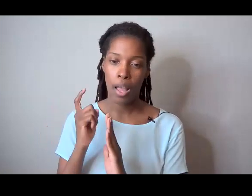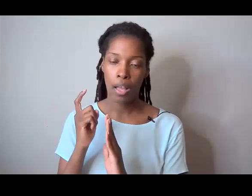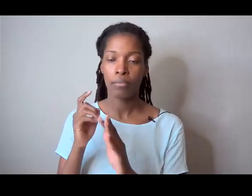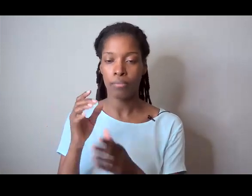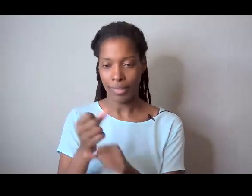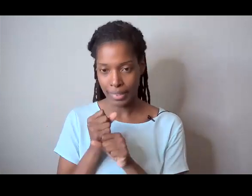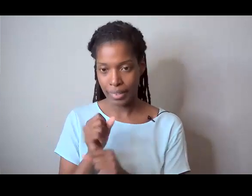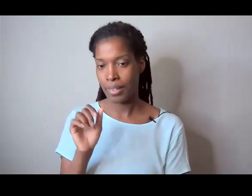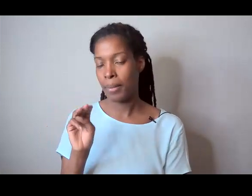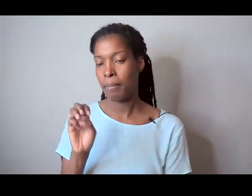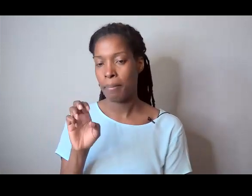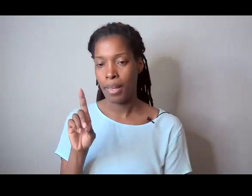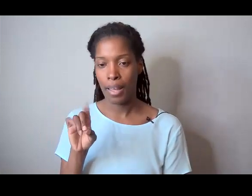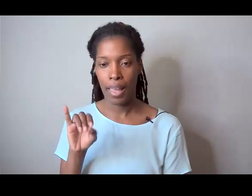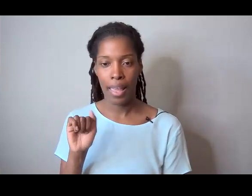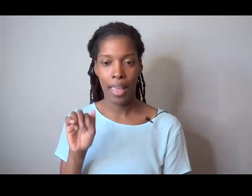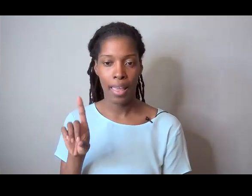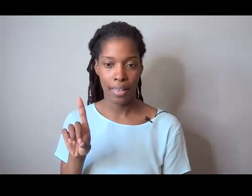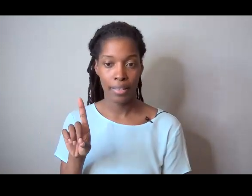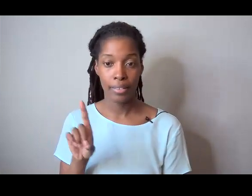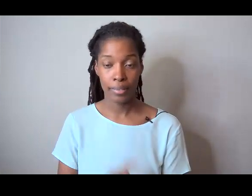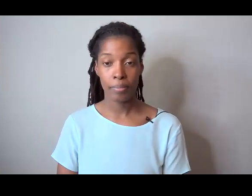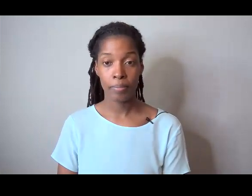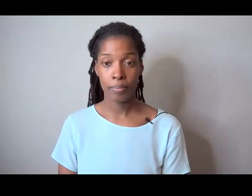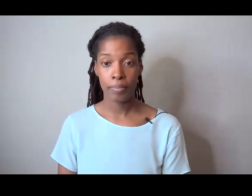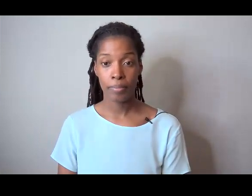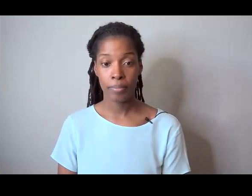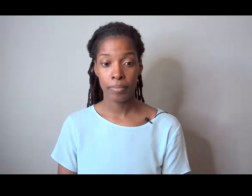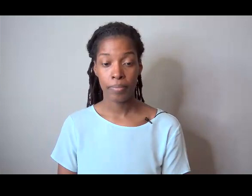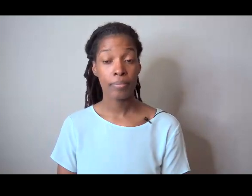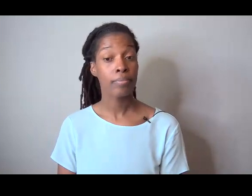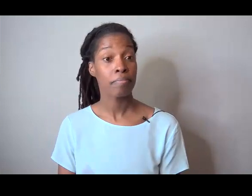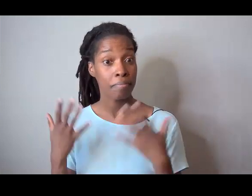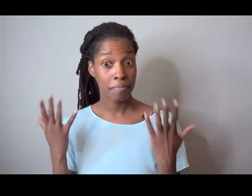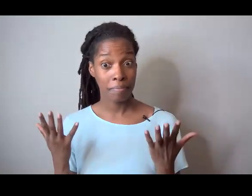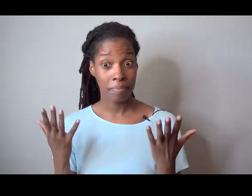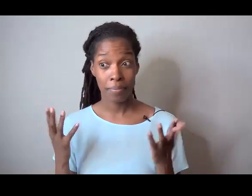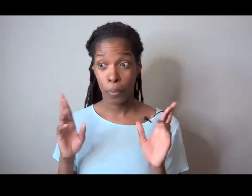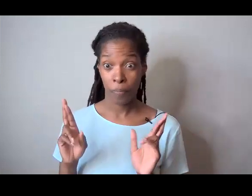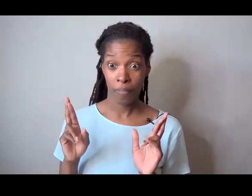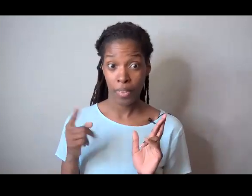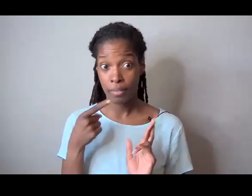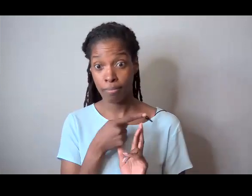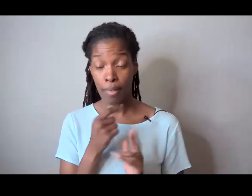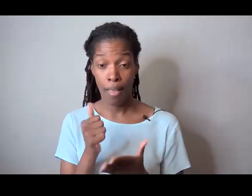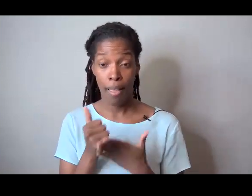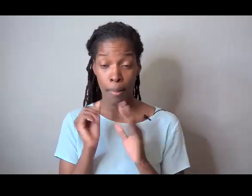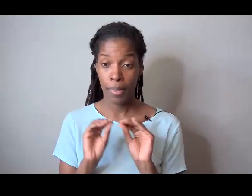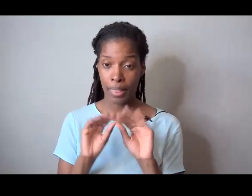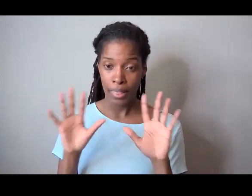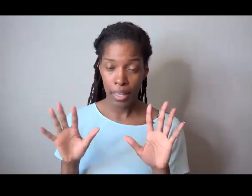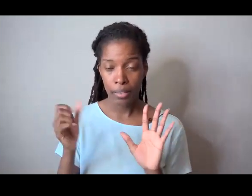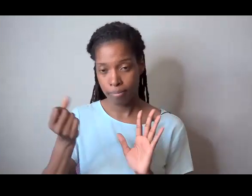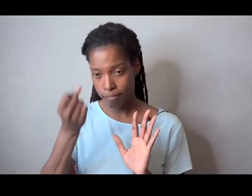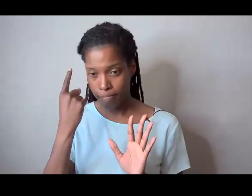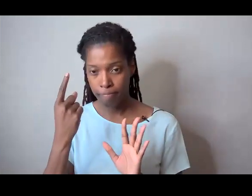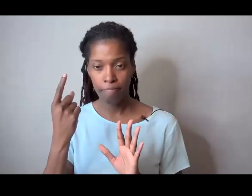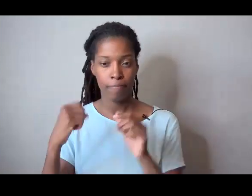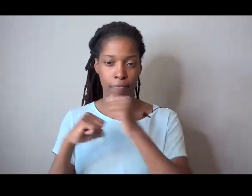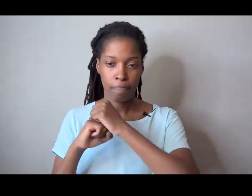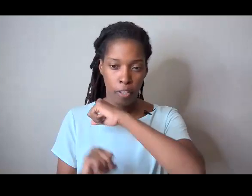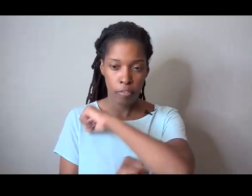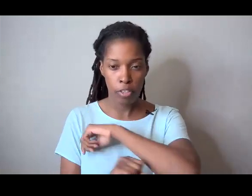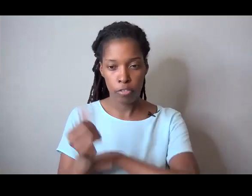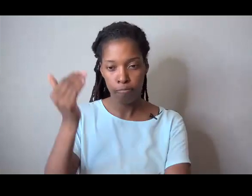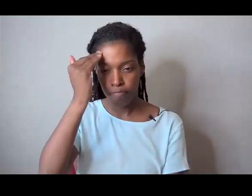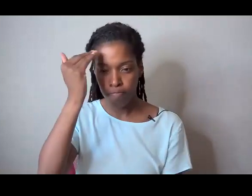Okay. So hopefully what we have done at this point is we brought the rules and your